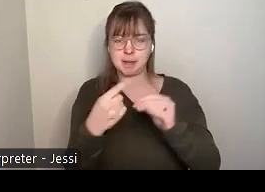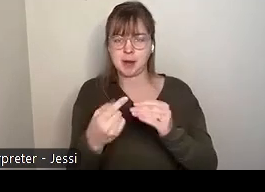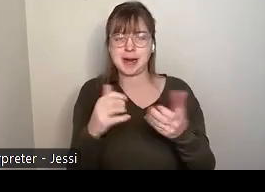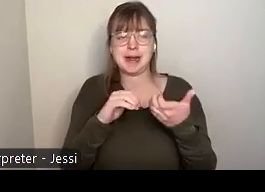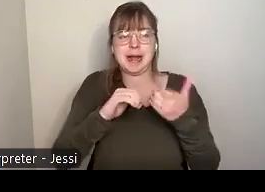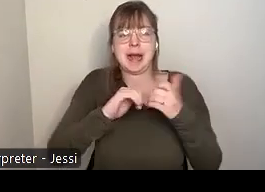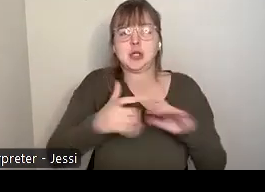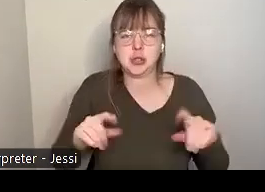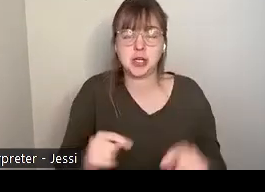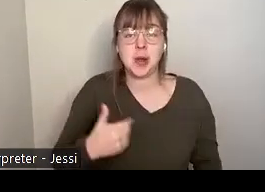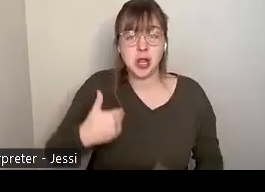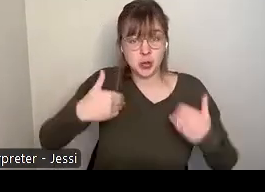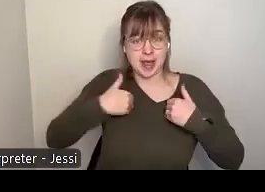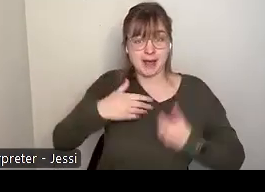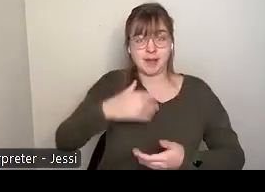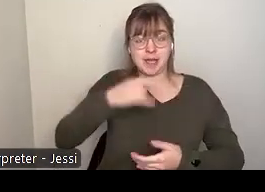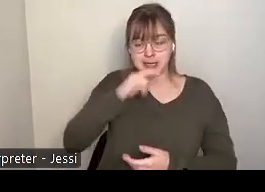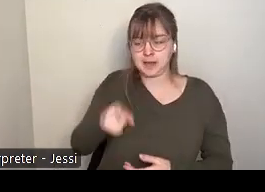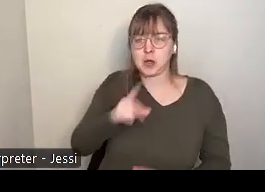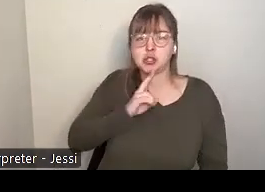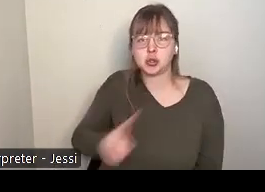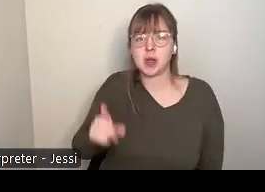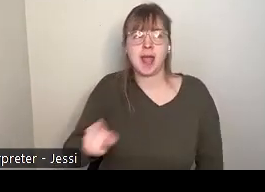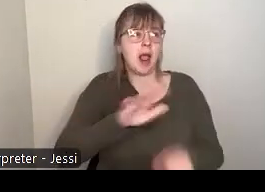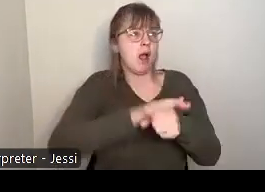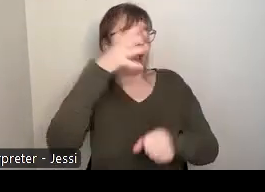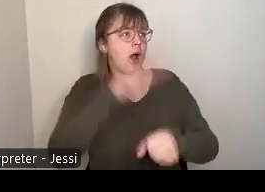two-year-old in the moment lose their minds over something that doesn't seem like it's that big